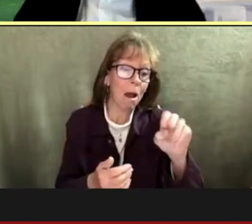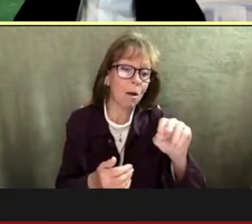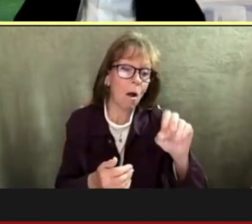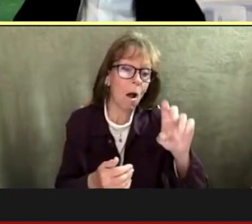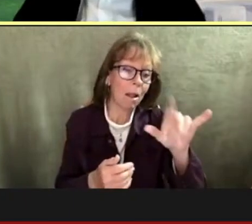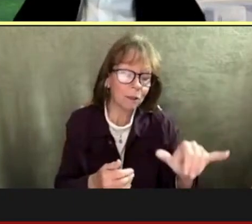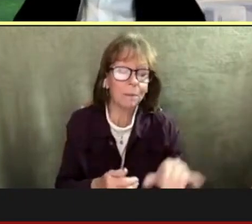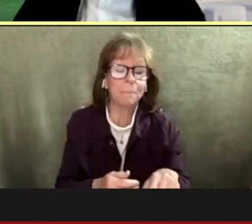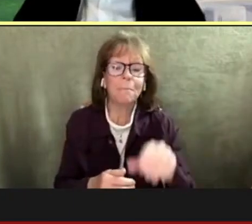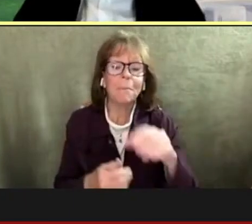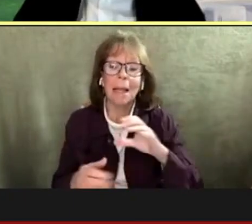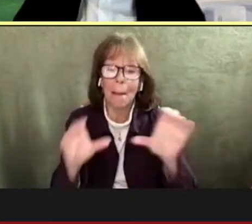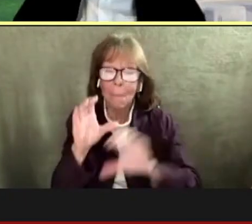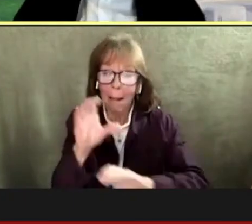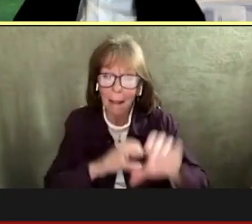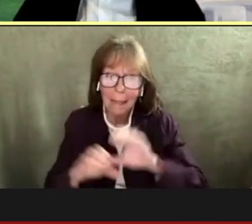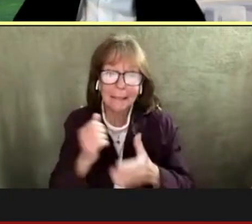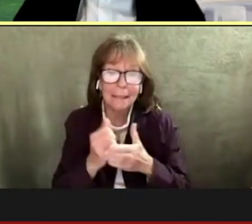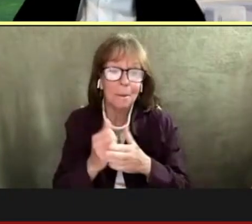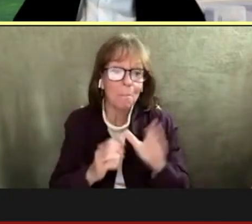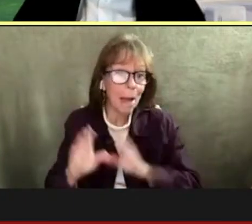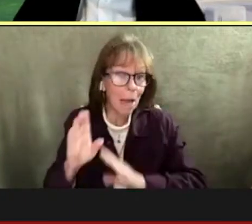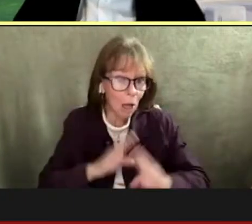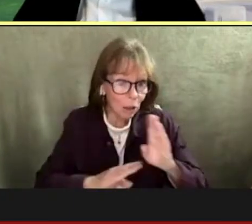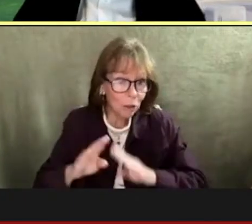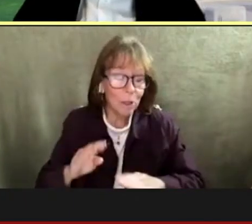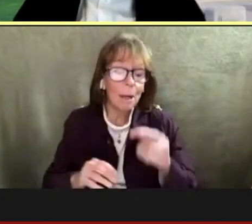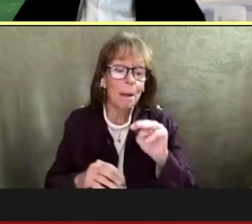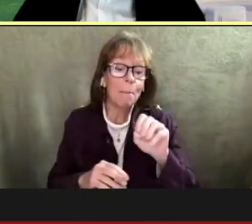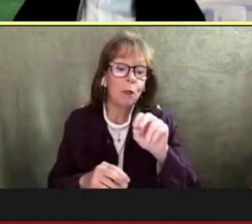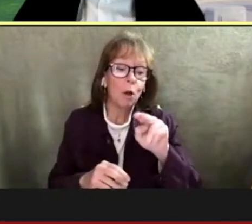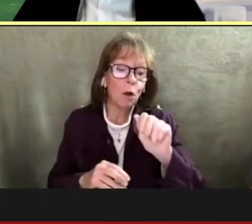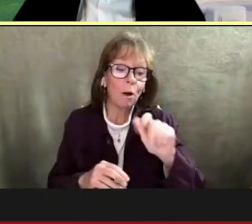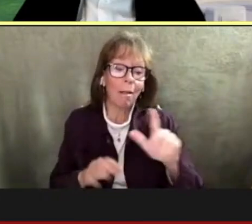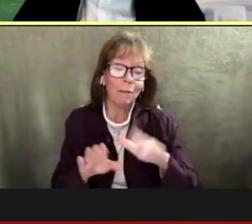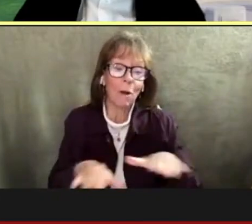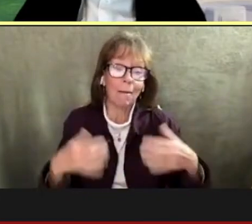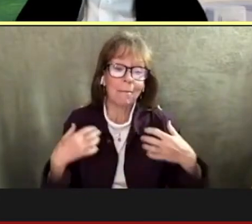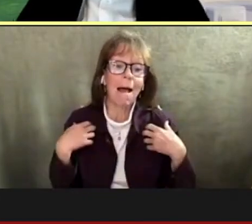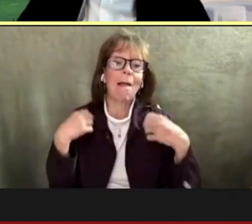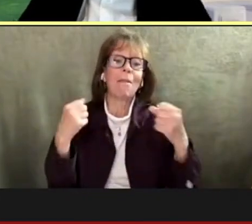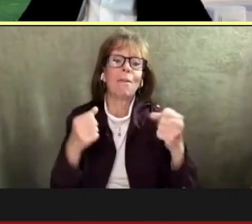Systems Biology, the Stanford Maternal and Child Health Research Institute.